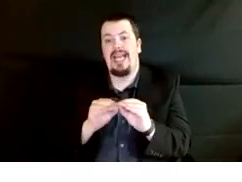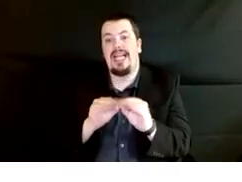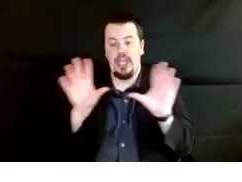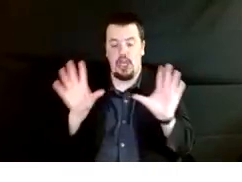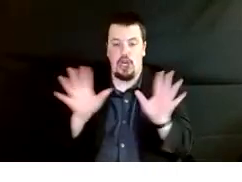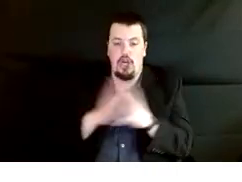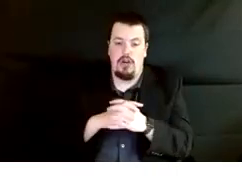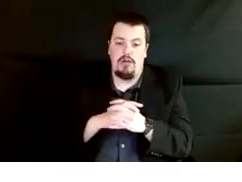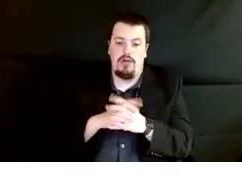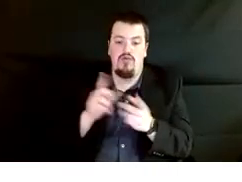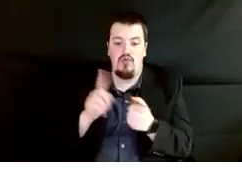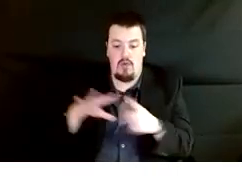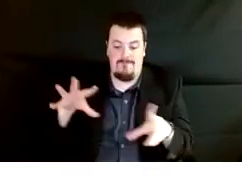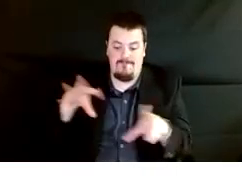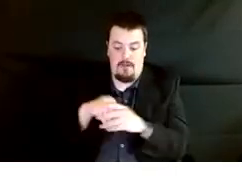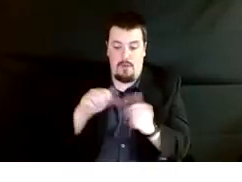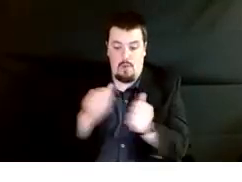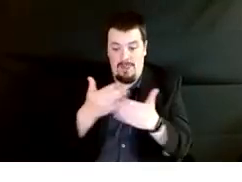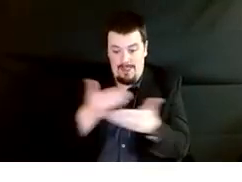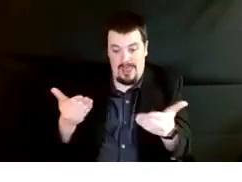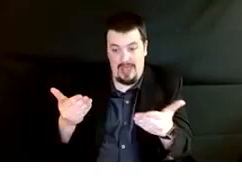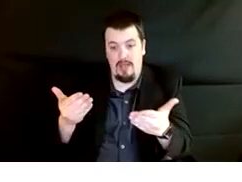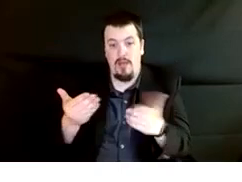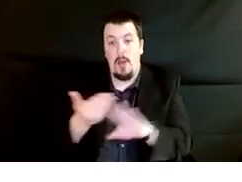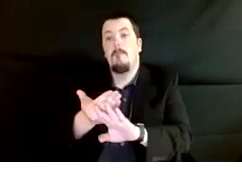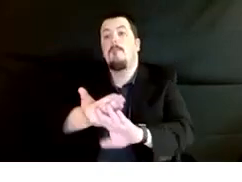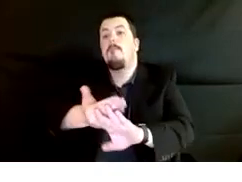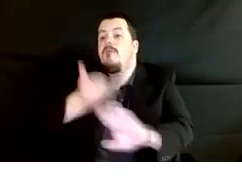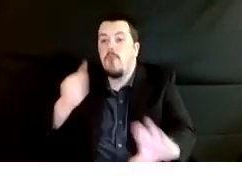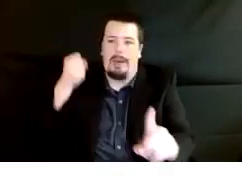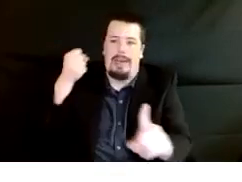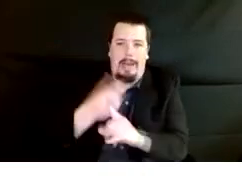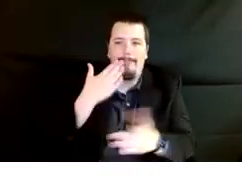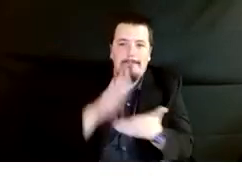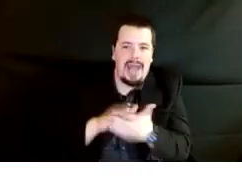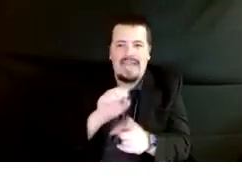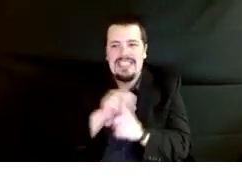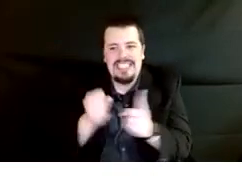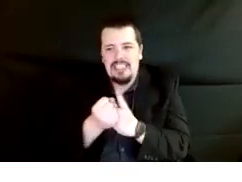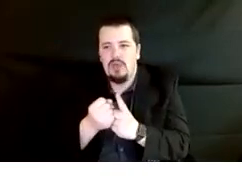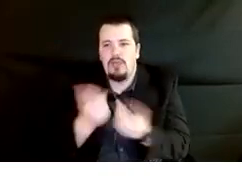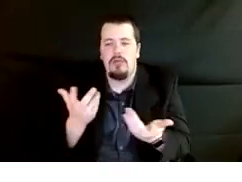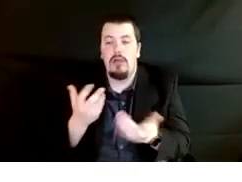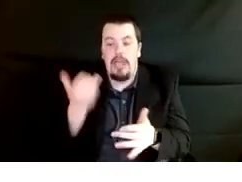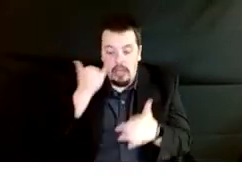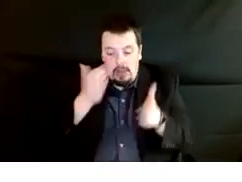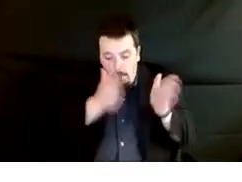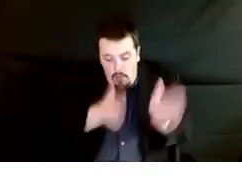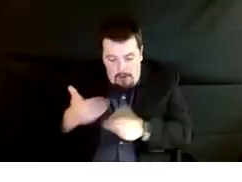to be part of things pre-crisis stage because if we can get those kinds of things in